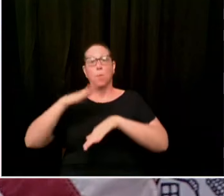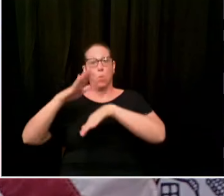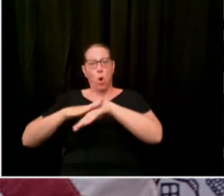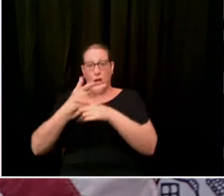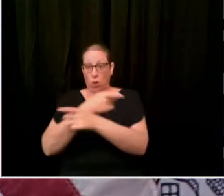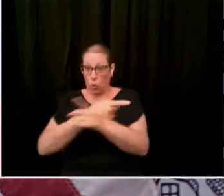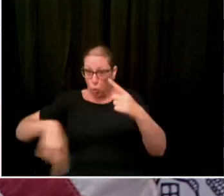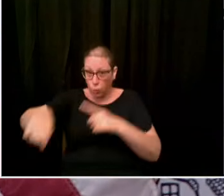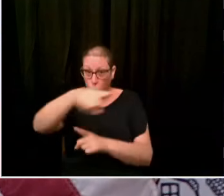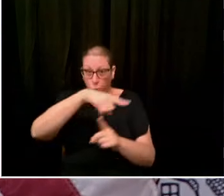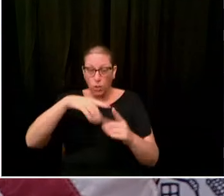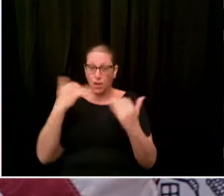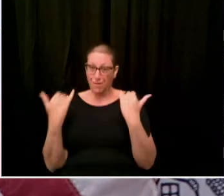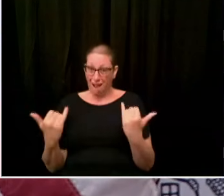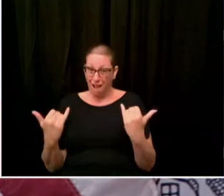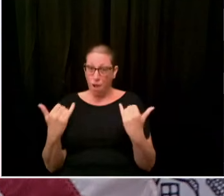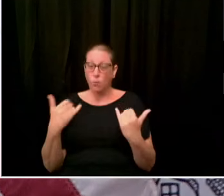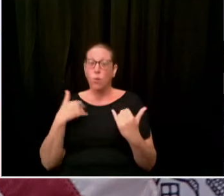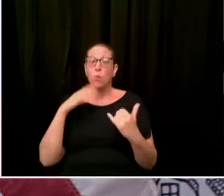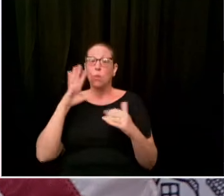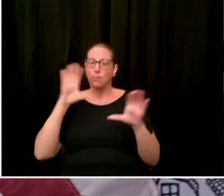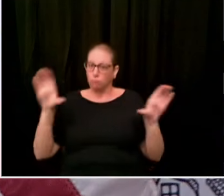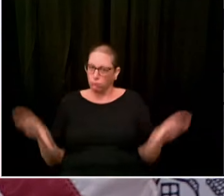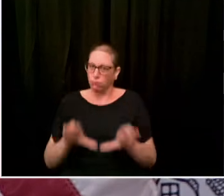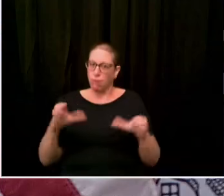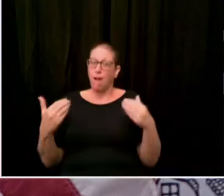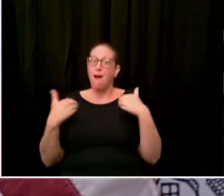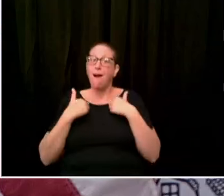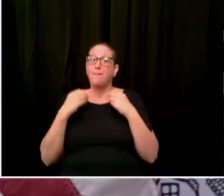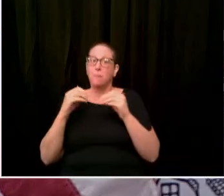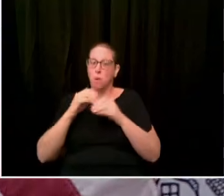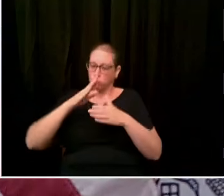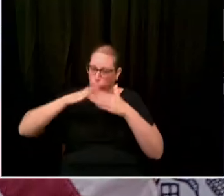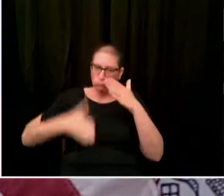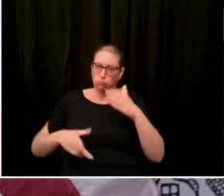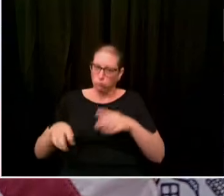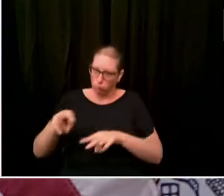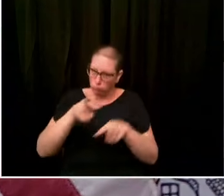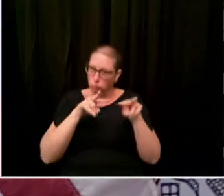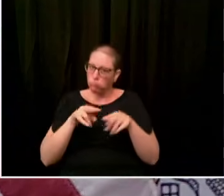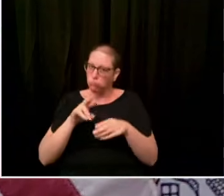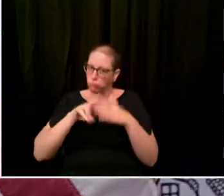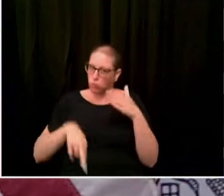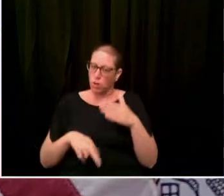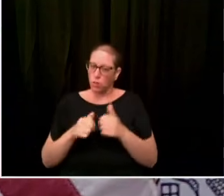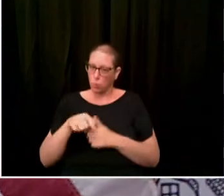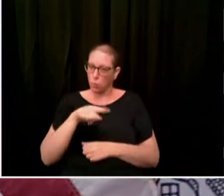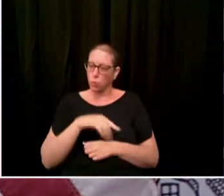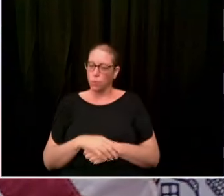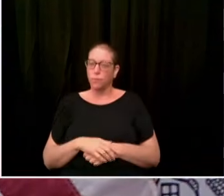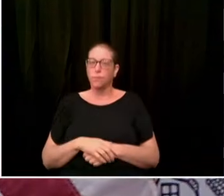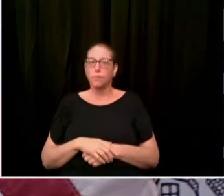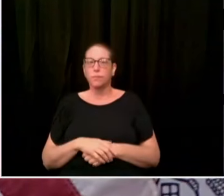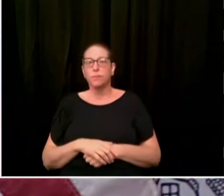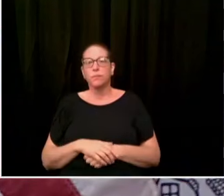IT HAS WORKED CONSISTENTLY. PEOPLE NEED TO KNOW THERE'S CONSEQUENCES AND IT WILL NOT BE ACCEPTED IN THIS